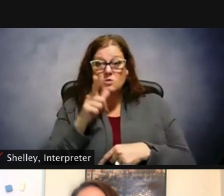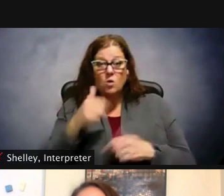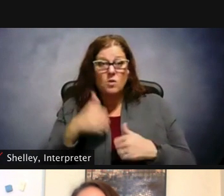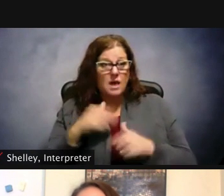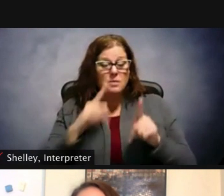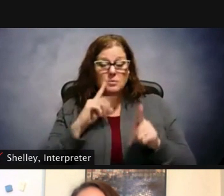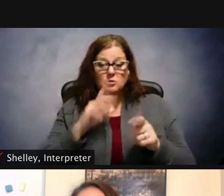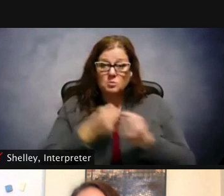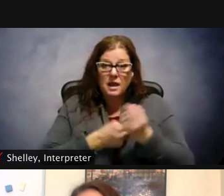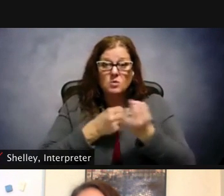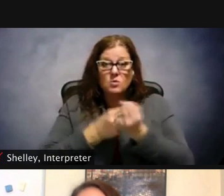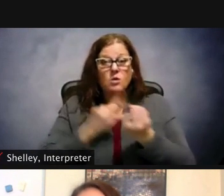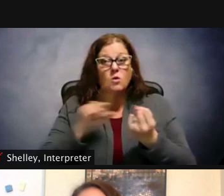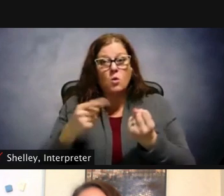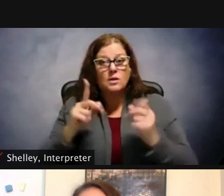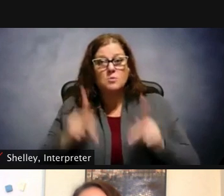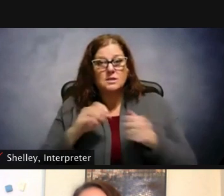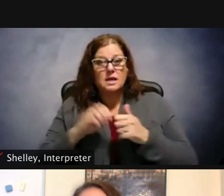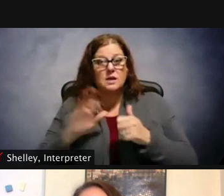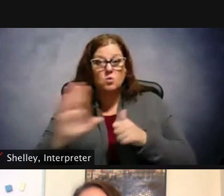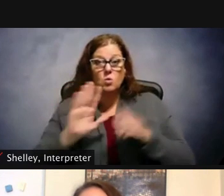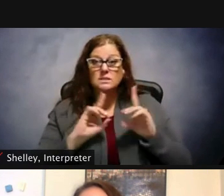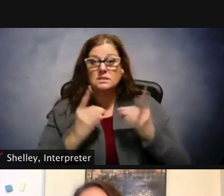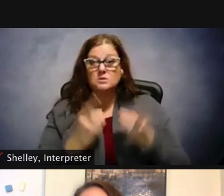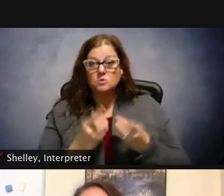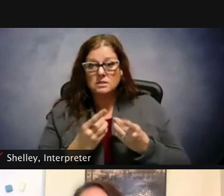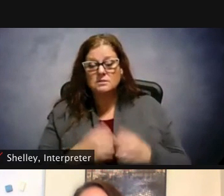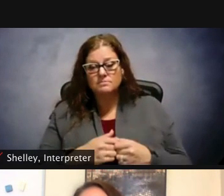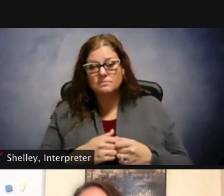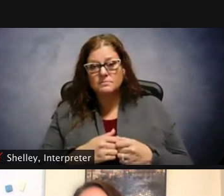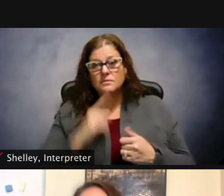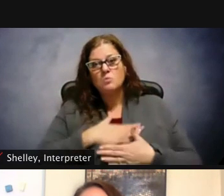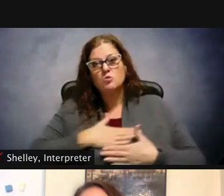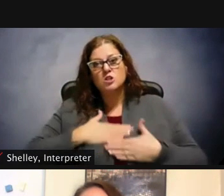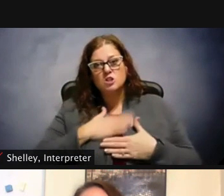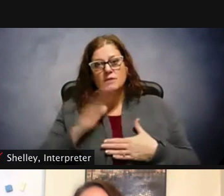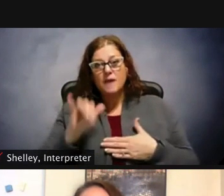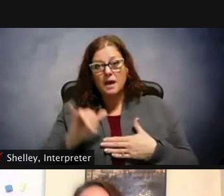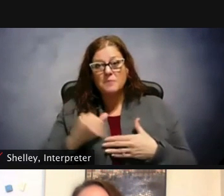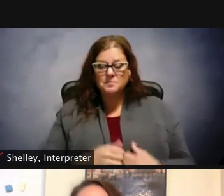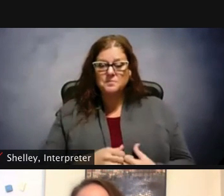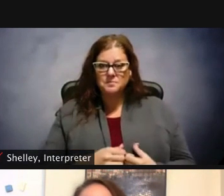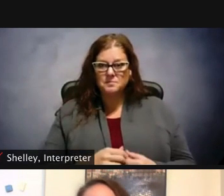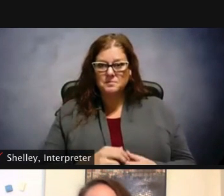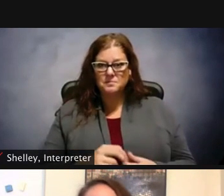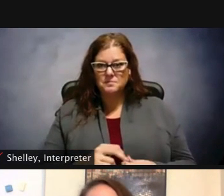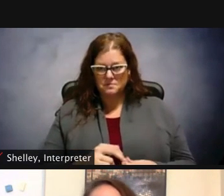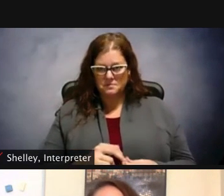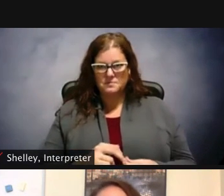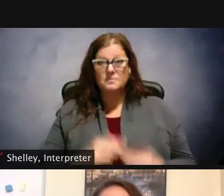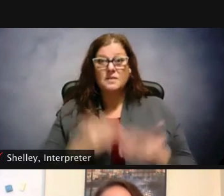the only person in your district. So, I really appreciate that. So, thank you very much. We only